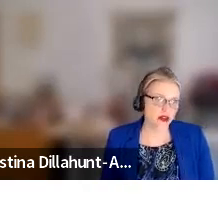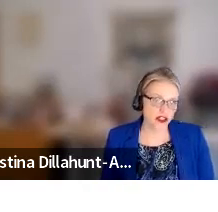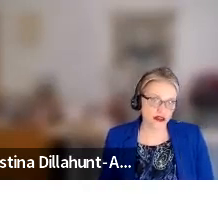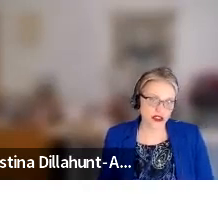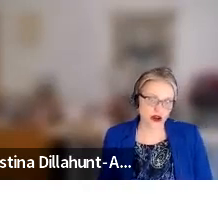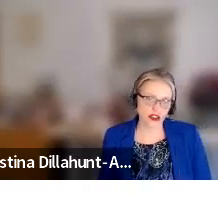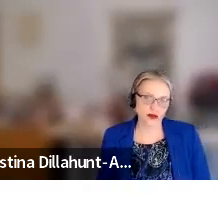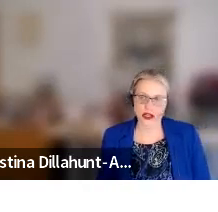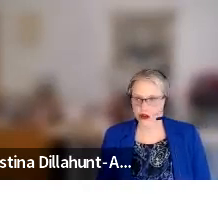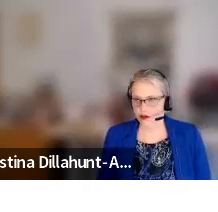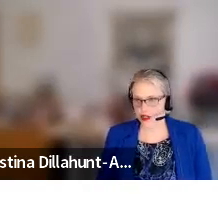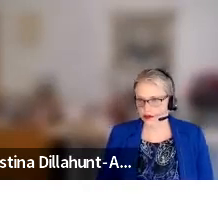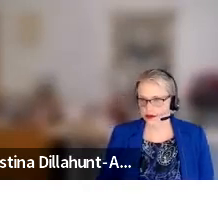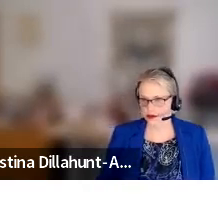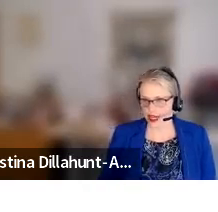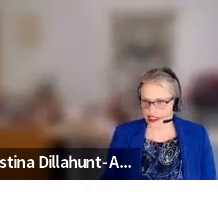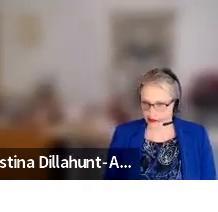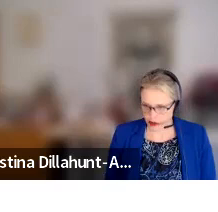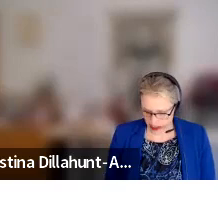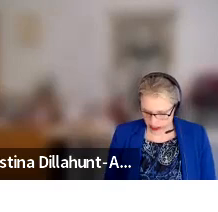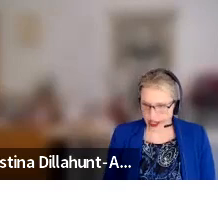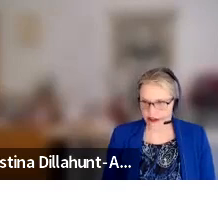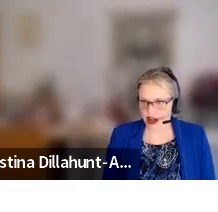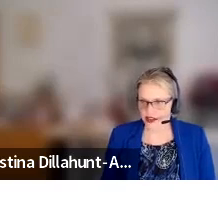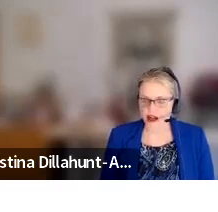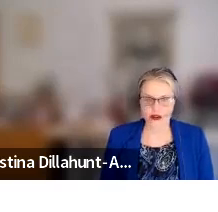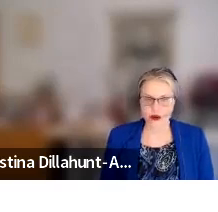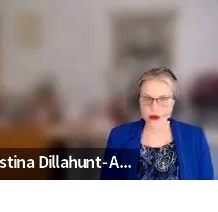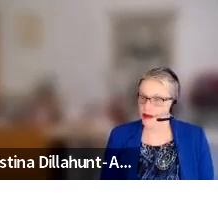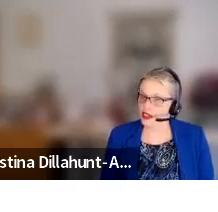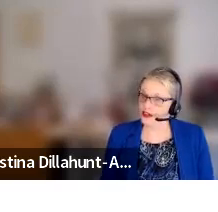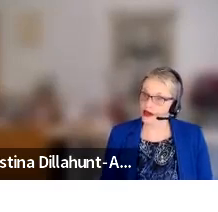other injuries caused by trauma. And someone put down here black fridays and I don't know what that means.